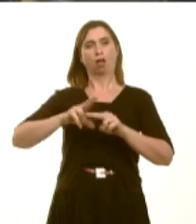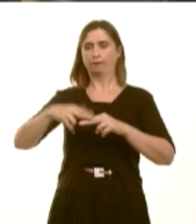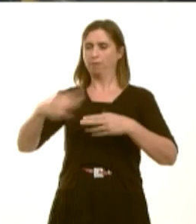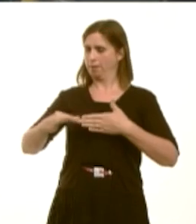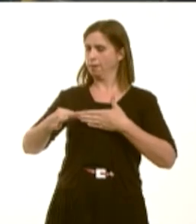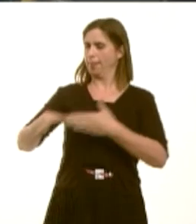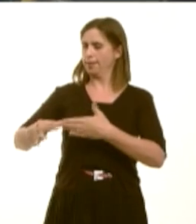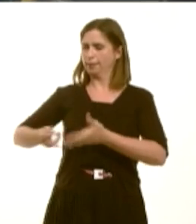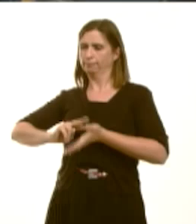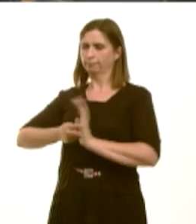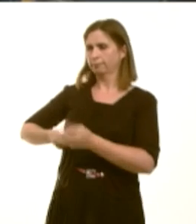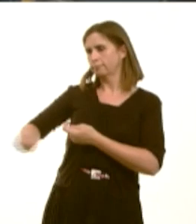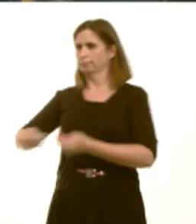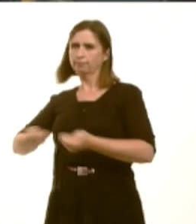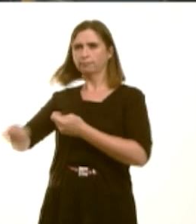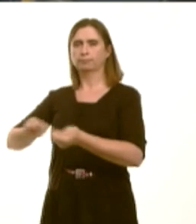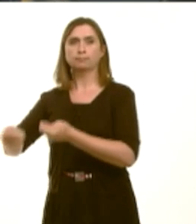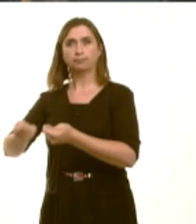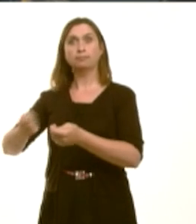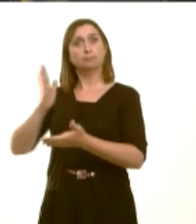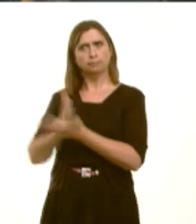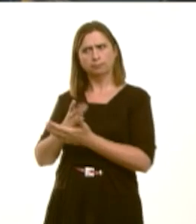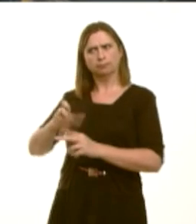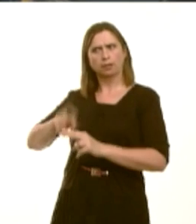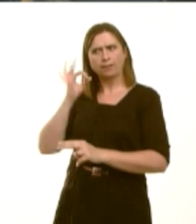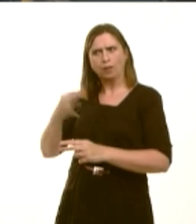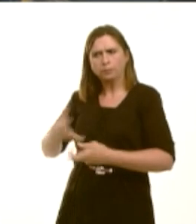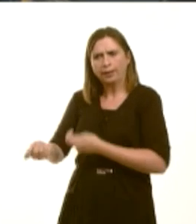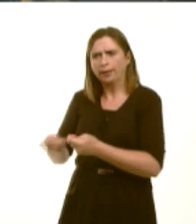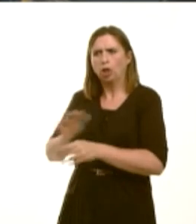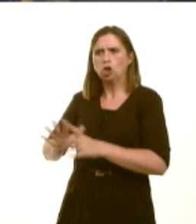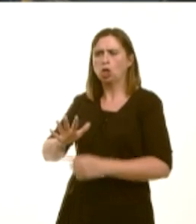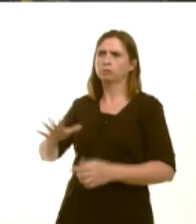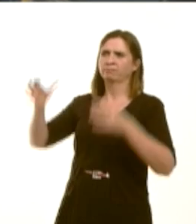of leading on this, and itís certainly been a bottom-up process. But, because Cardiff